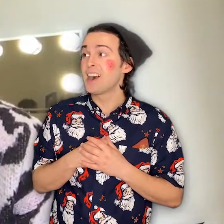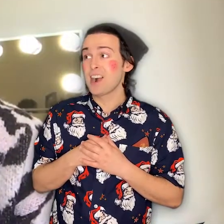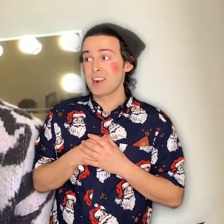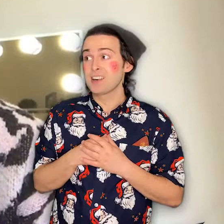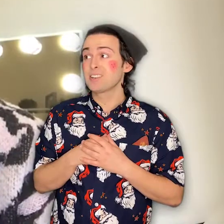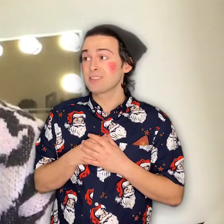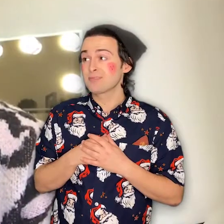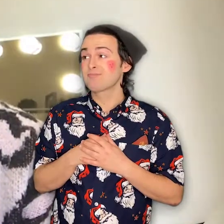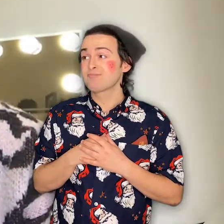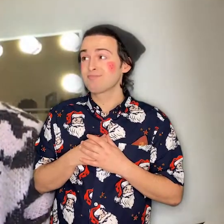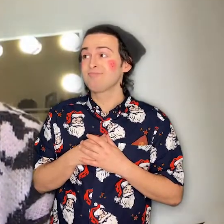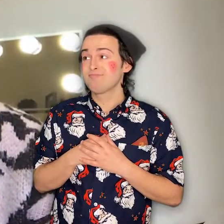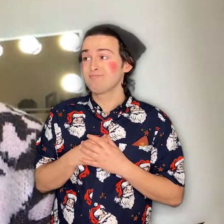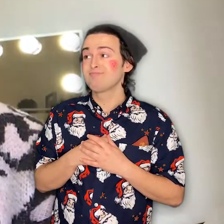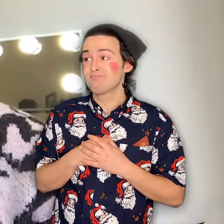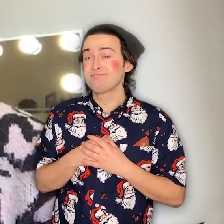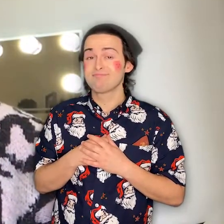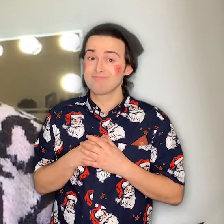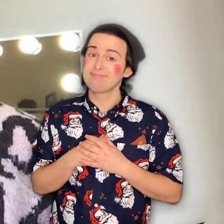whit a laugh.